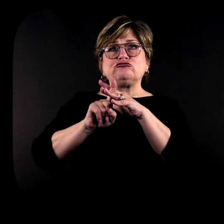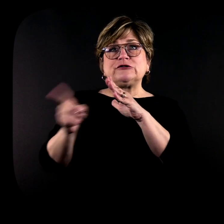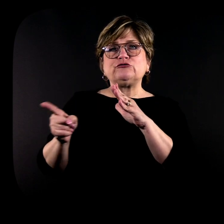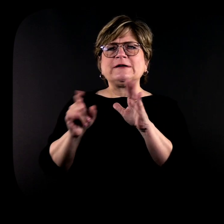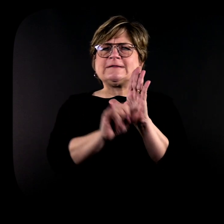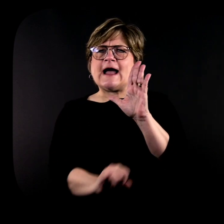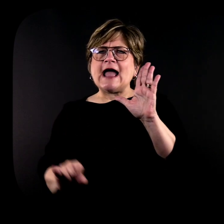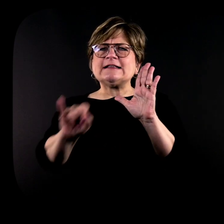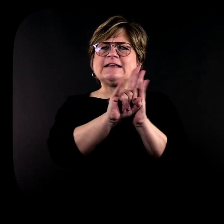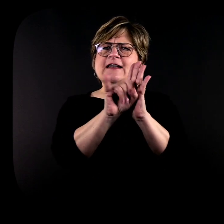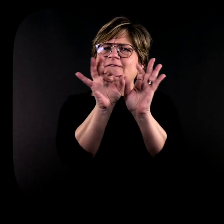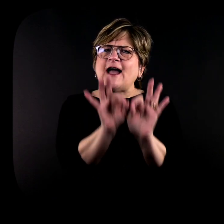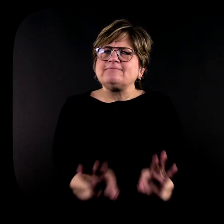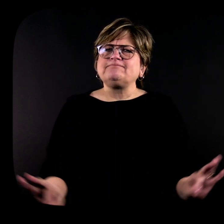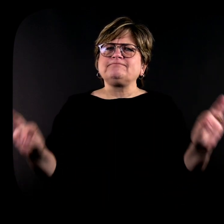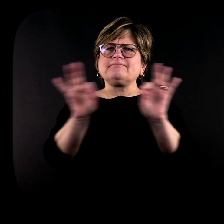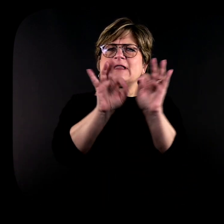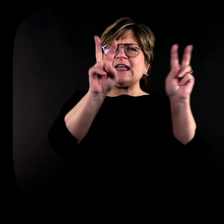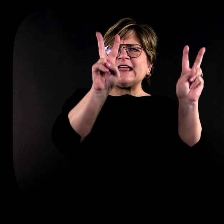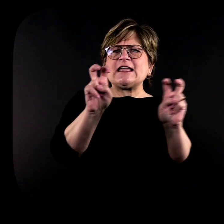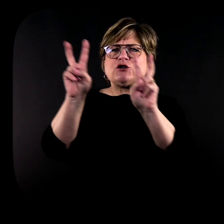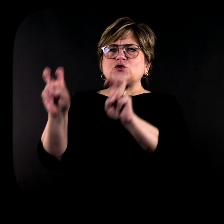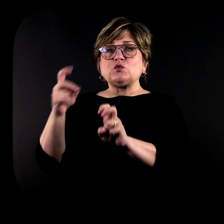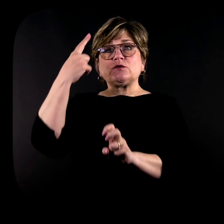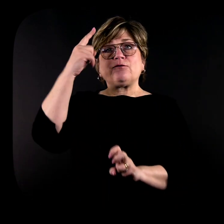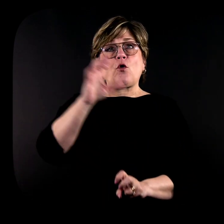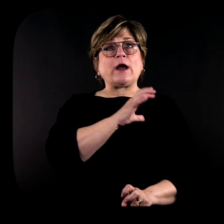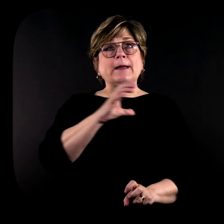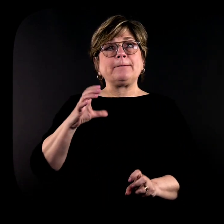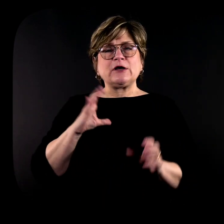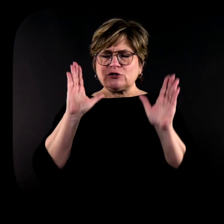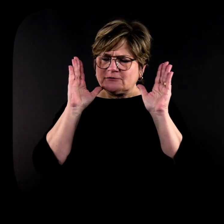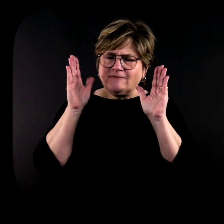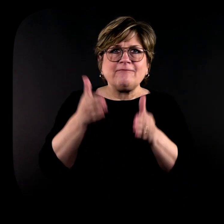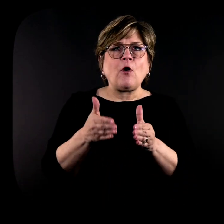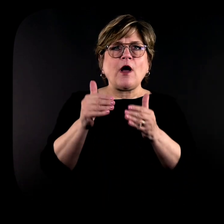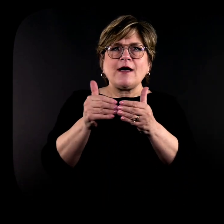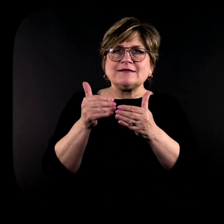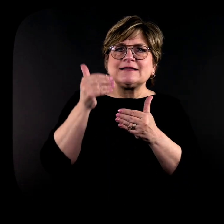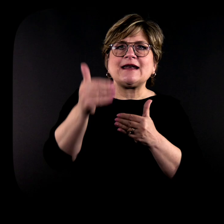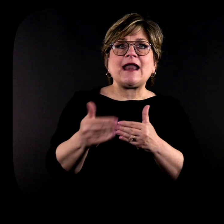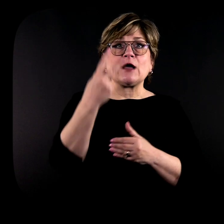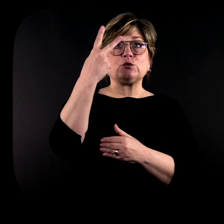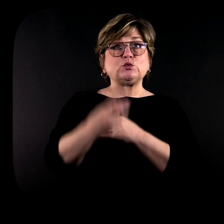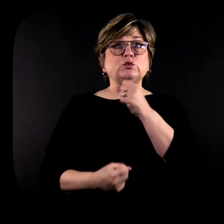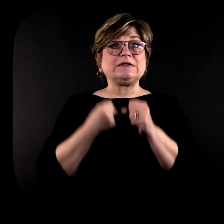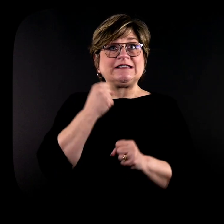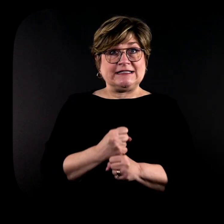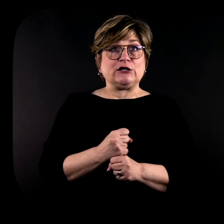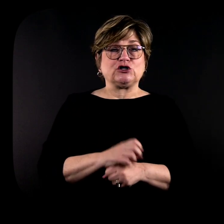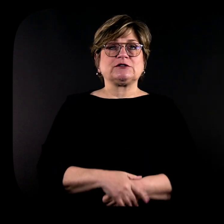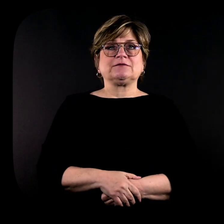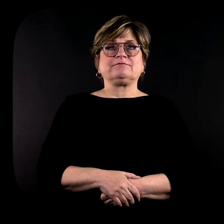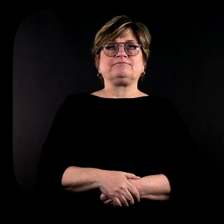retreat was to identify essential issues for the Commission to focus on for the next two years.